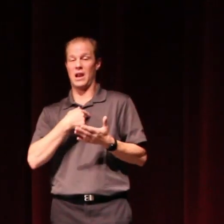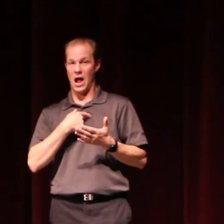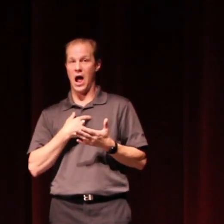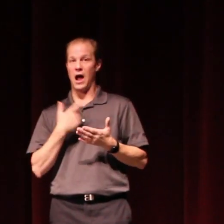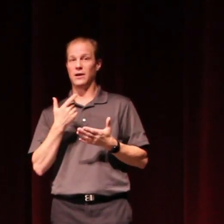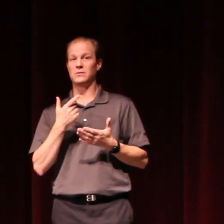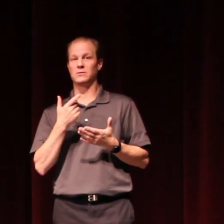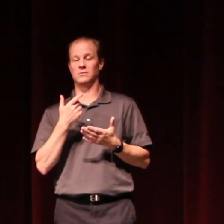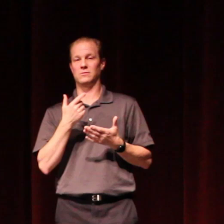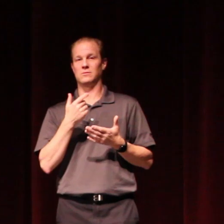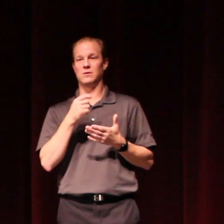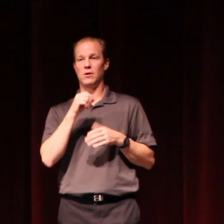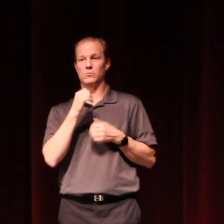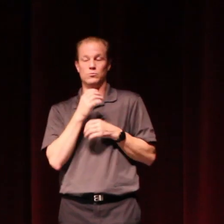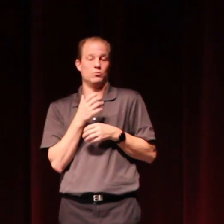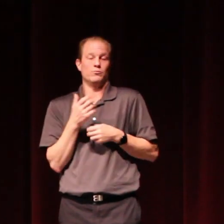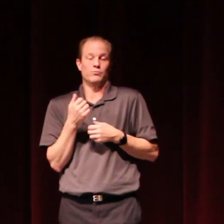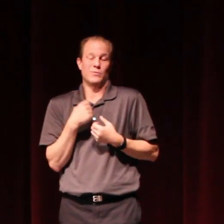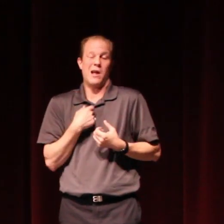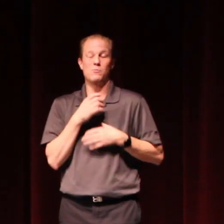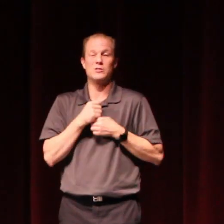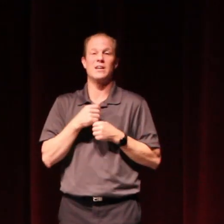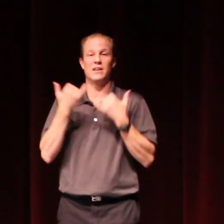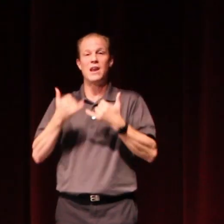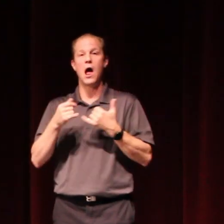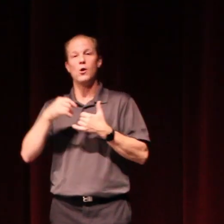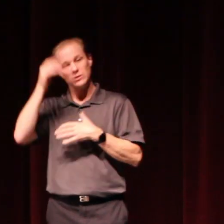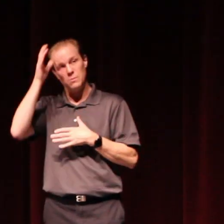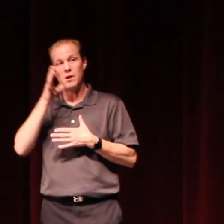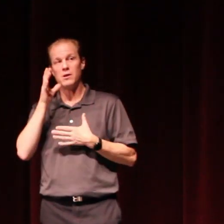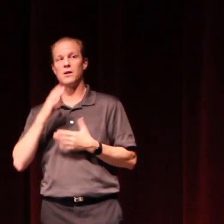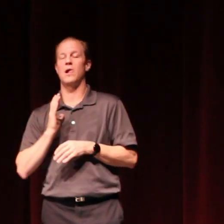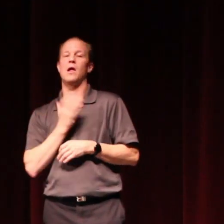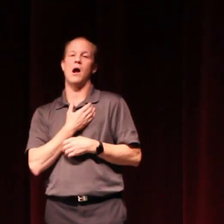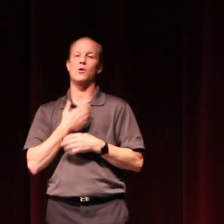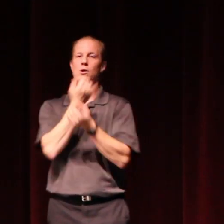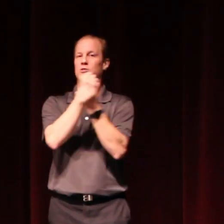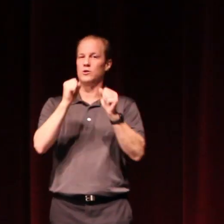Our security buttons was another innovation, our state of the art cameras here on campus, they've